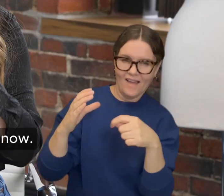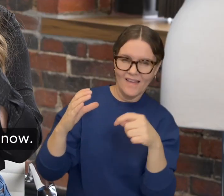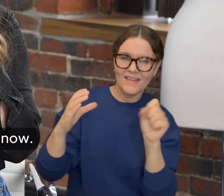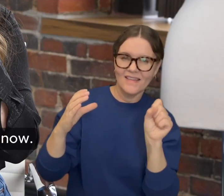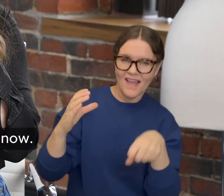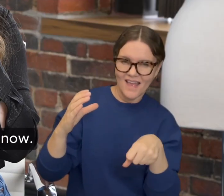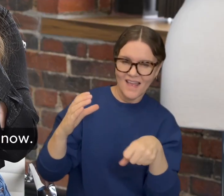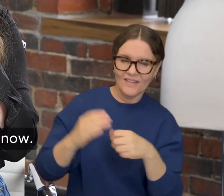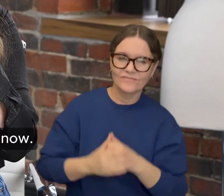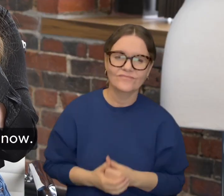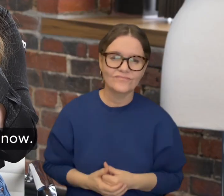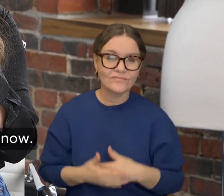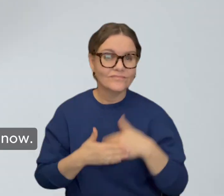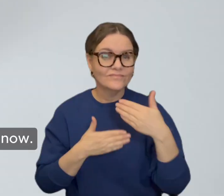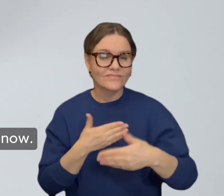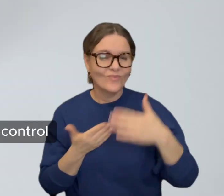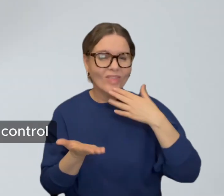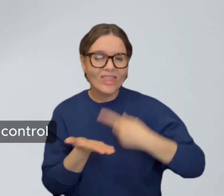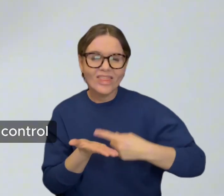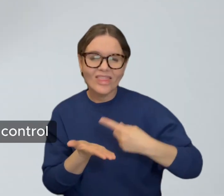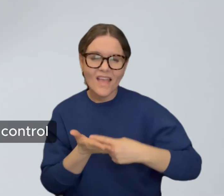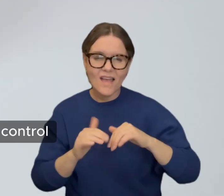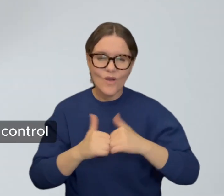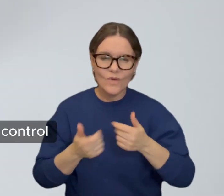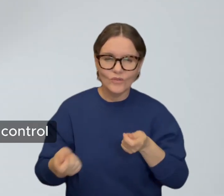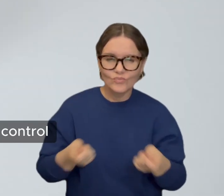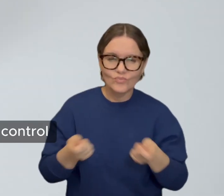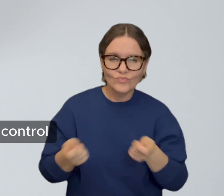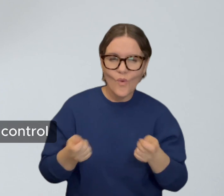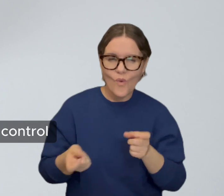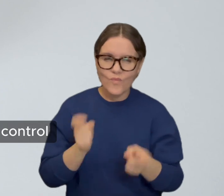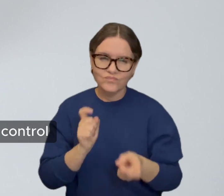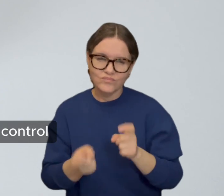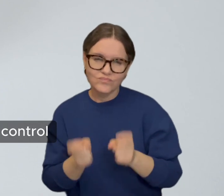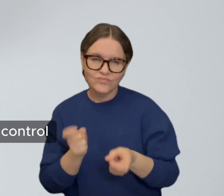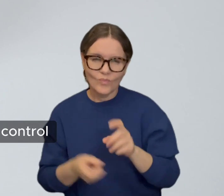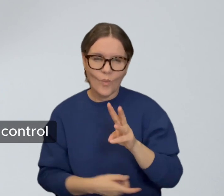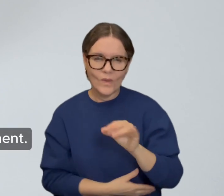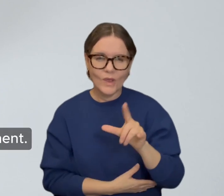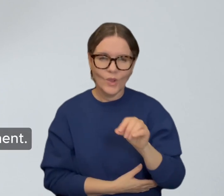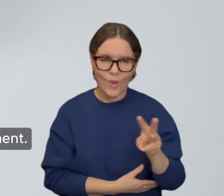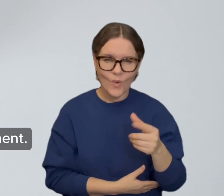and then you'll have access now we're going to discuss how to control the Willow Go pump